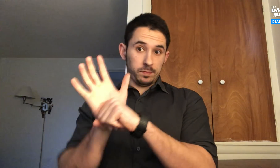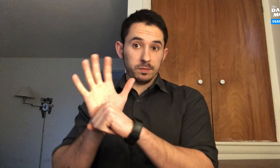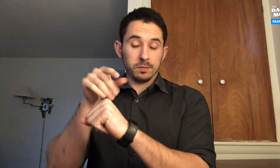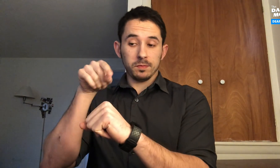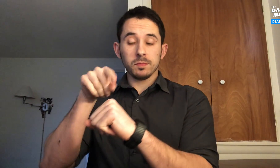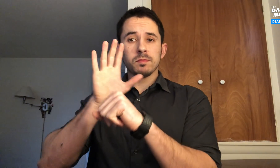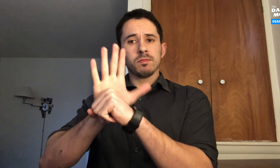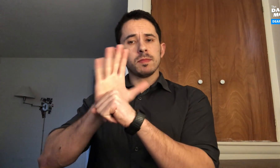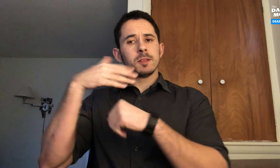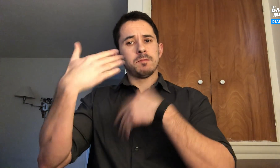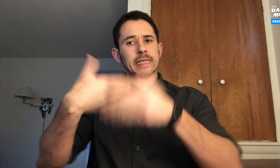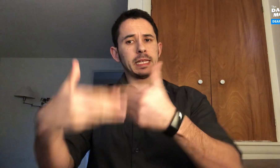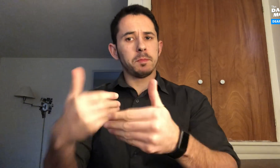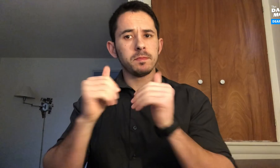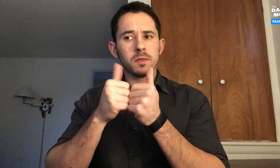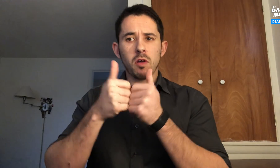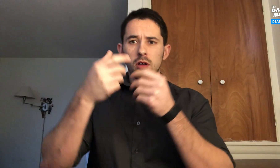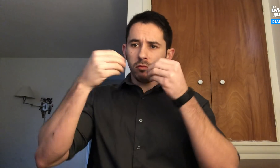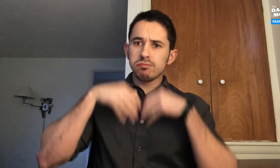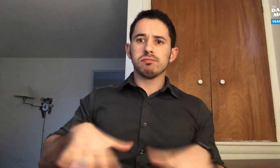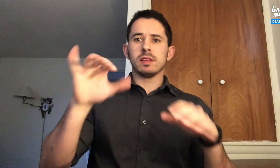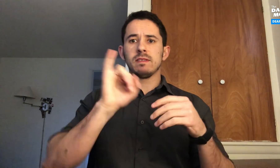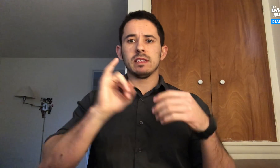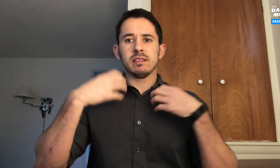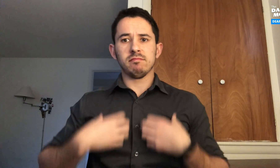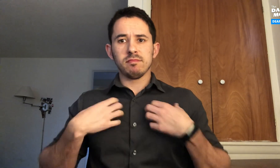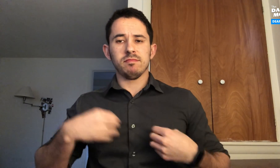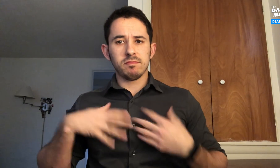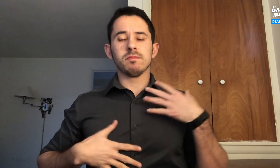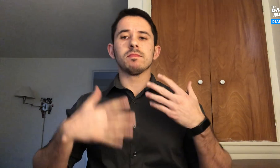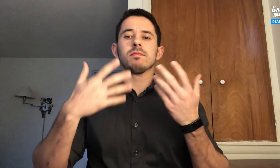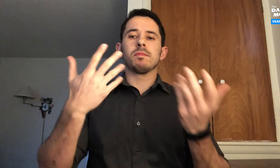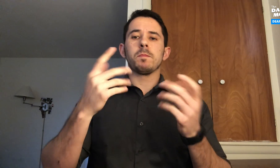How does the respiratory infection spread?